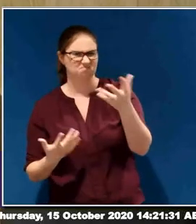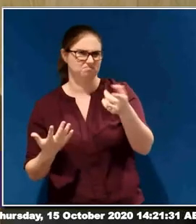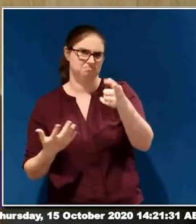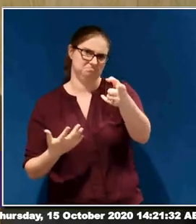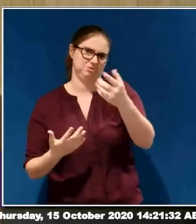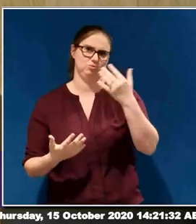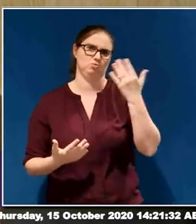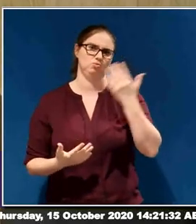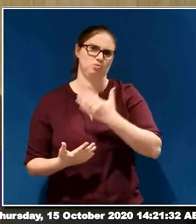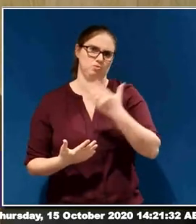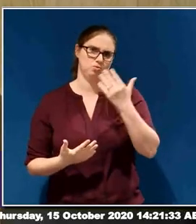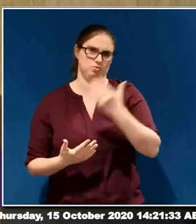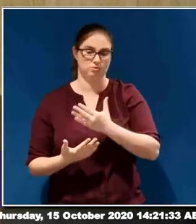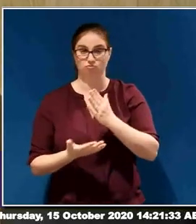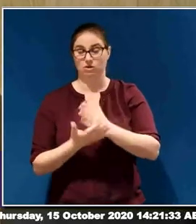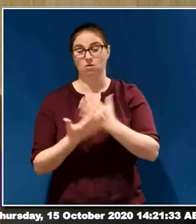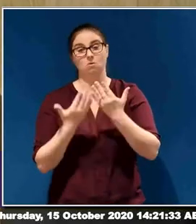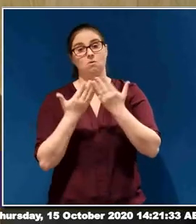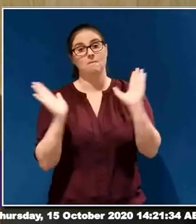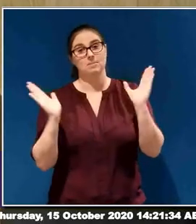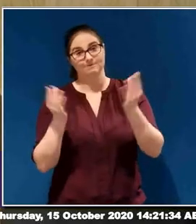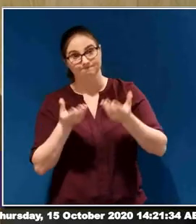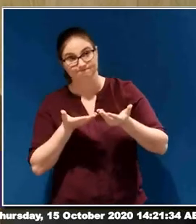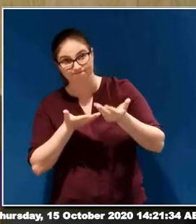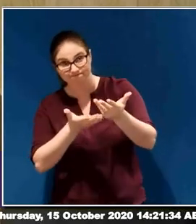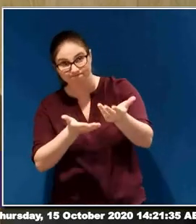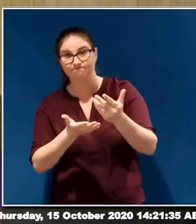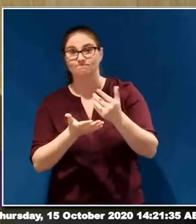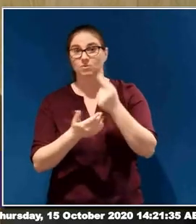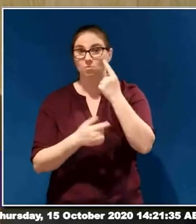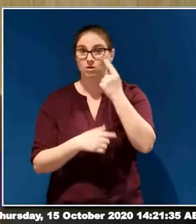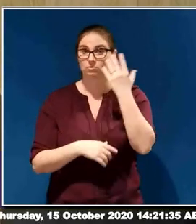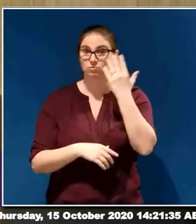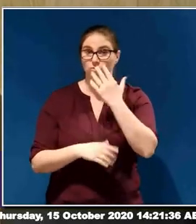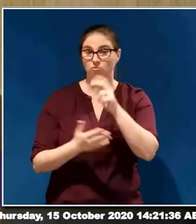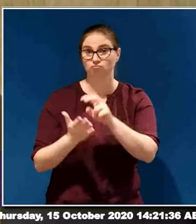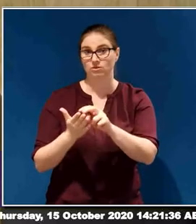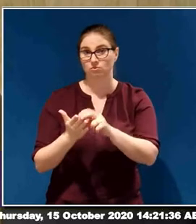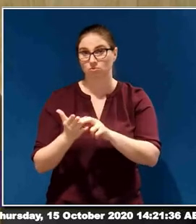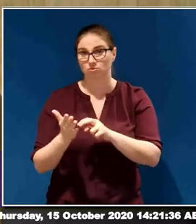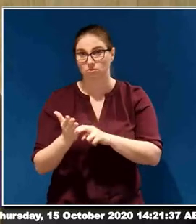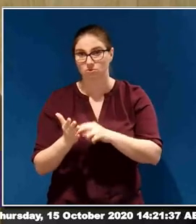OneSchool record for the student and request consideration for enrolment. OK.